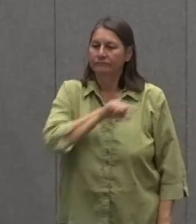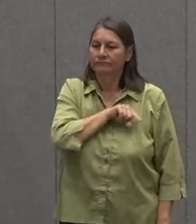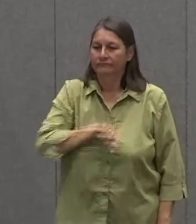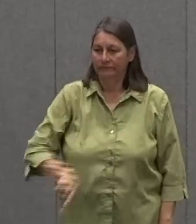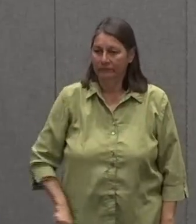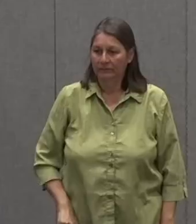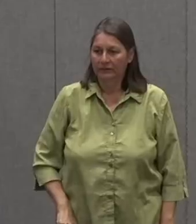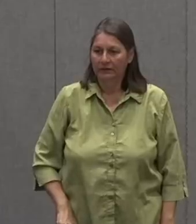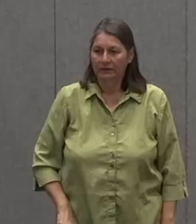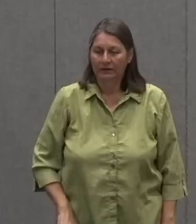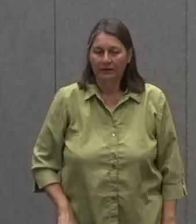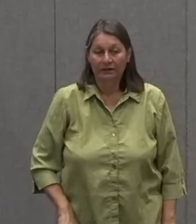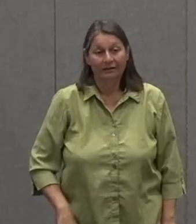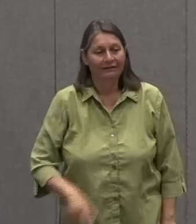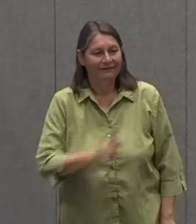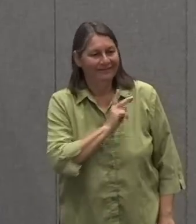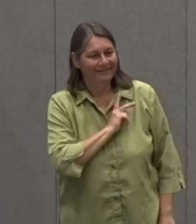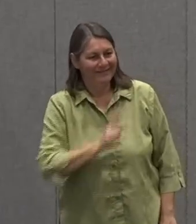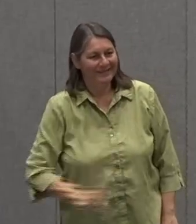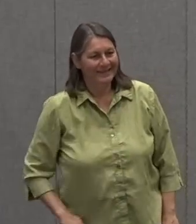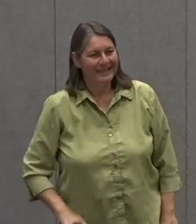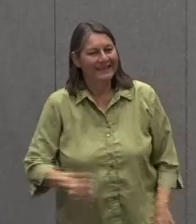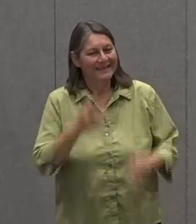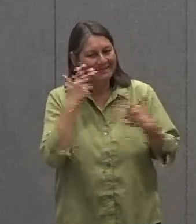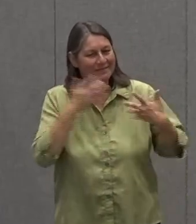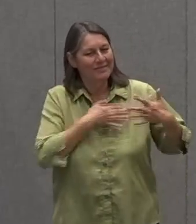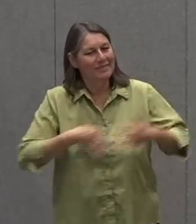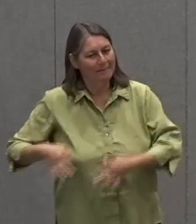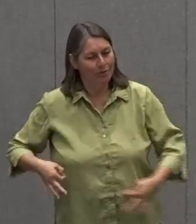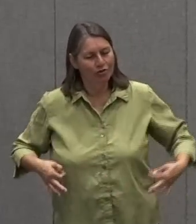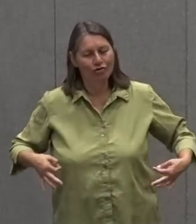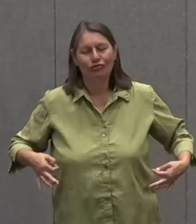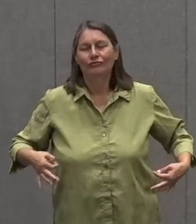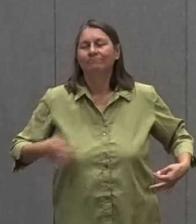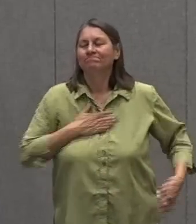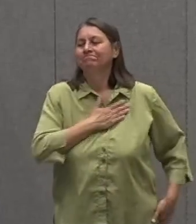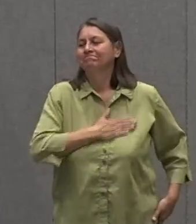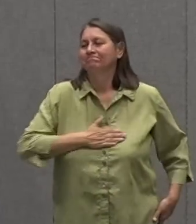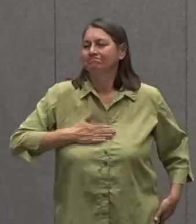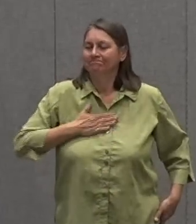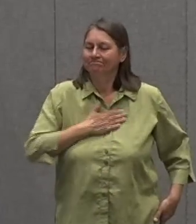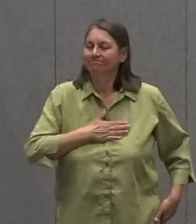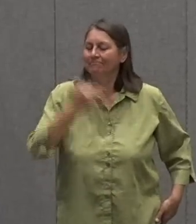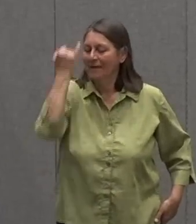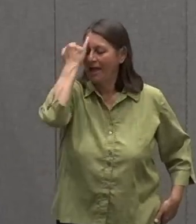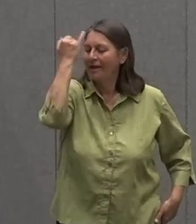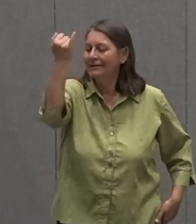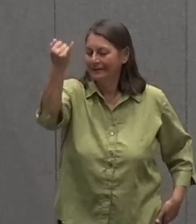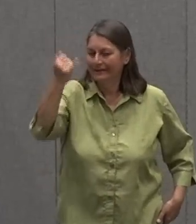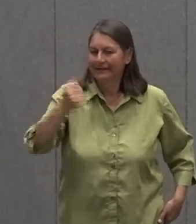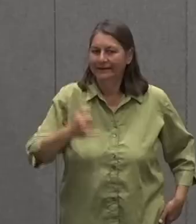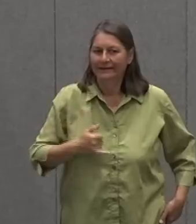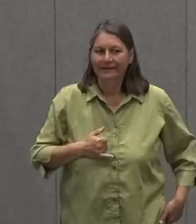King Leopard was pleased with his idea, and he planned a great feast. His royal drums carried the news